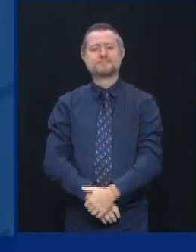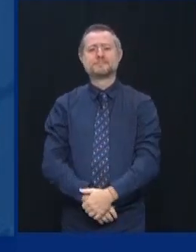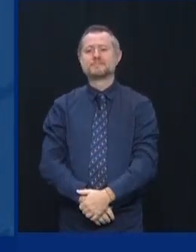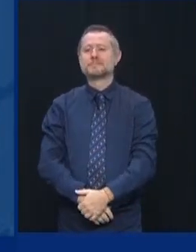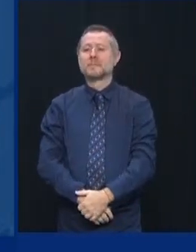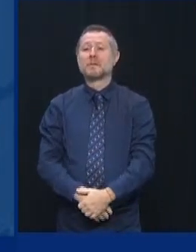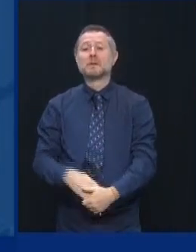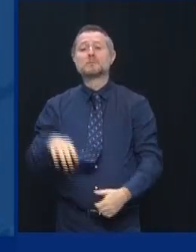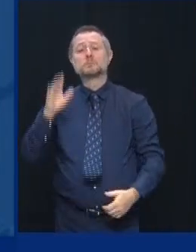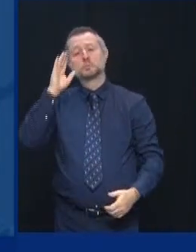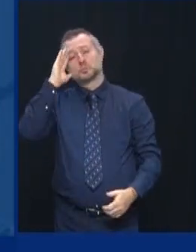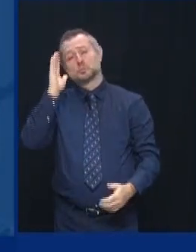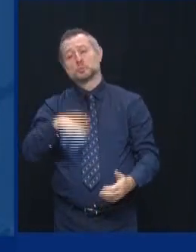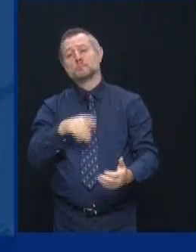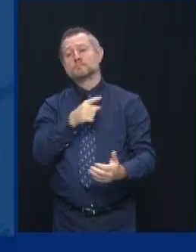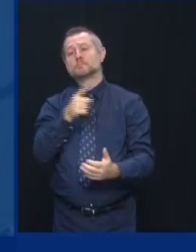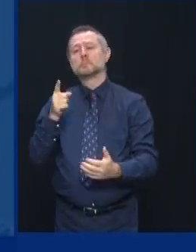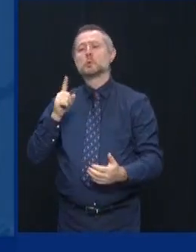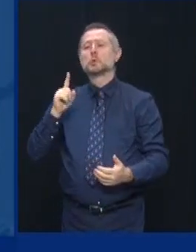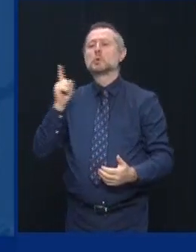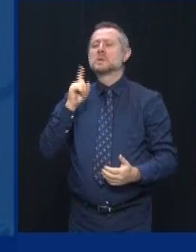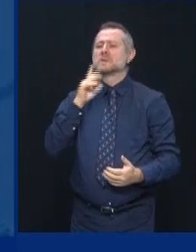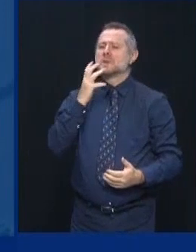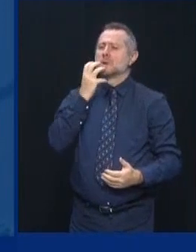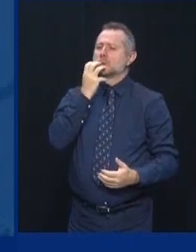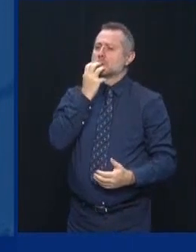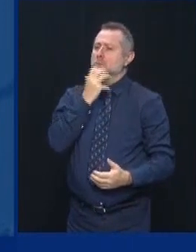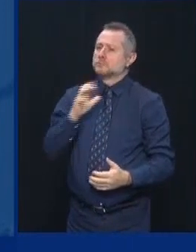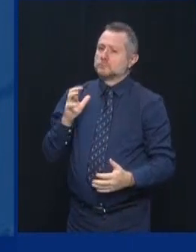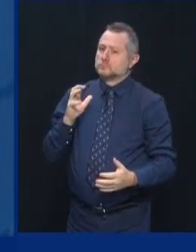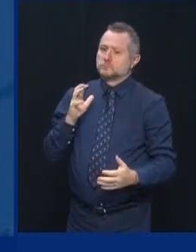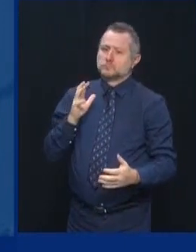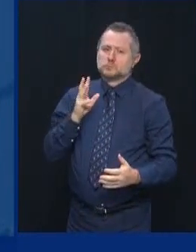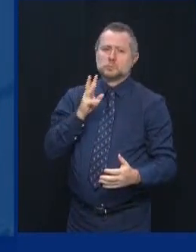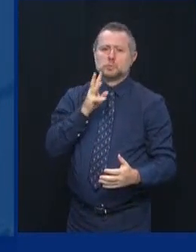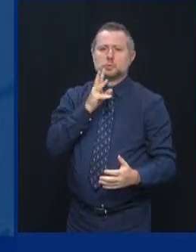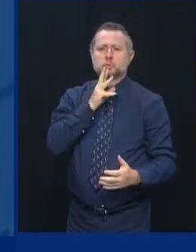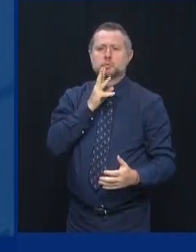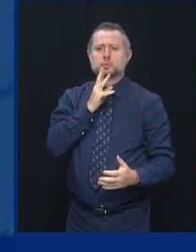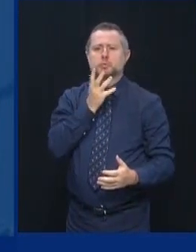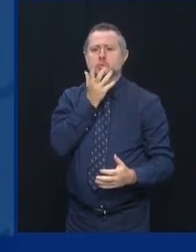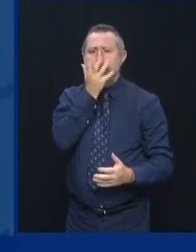THESE CLUSTERS HAVE TO BE ATTACKED. PICTURE THAT MAP AS A MAP OF